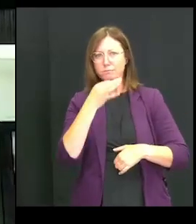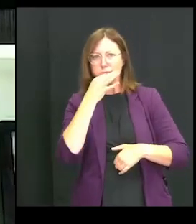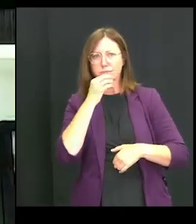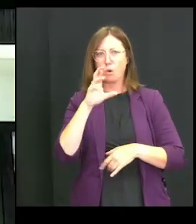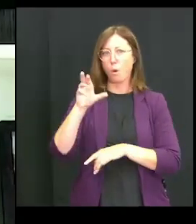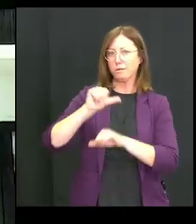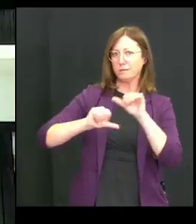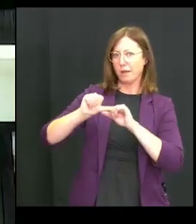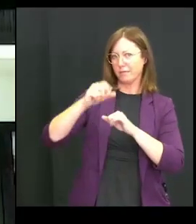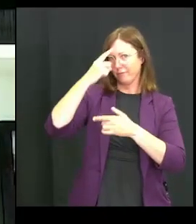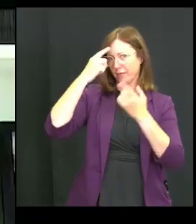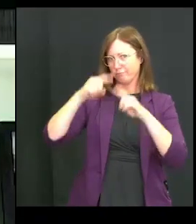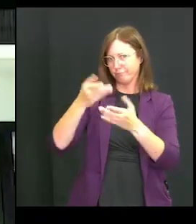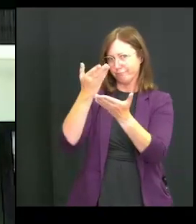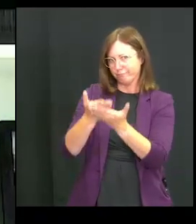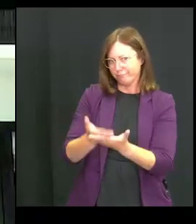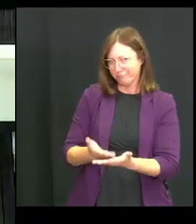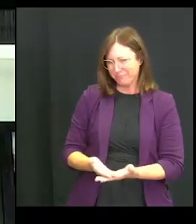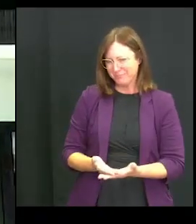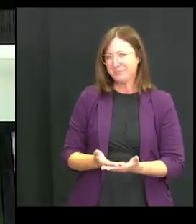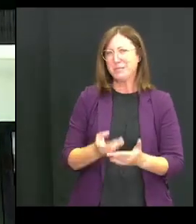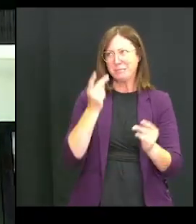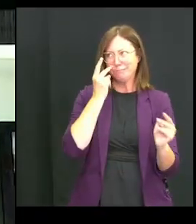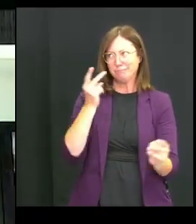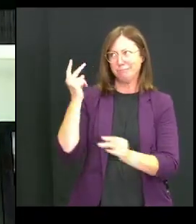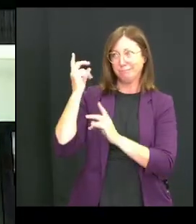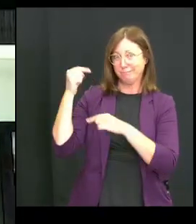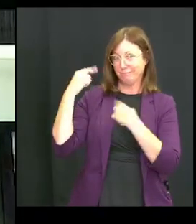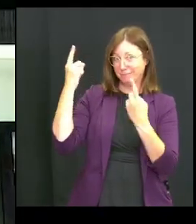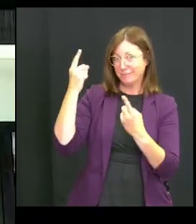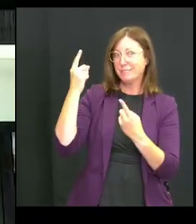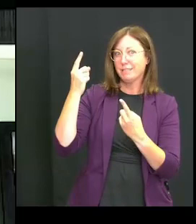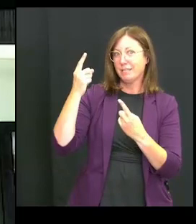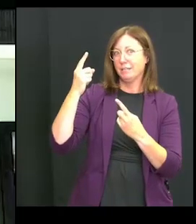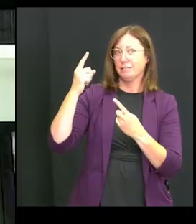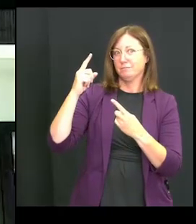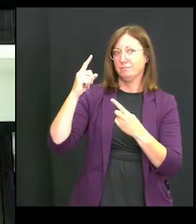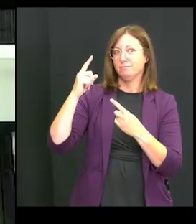So think about all of the stuff that's been going on in the first couple of years of the pandemic.